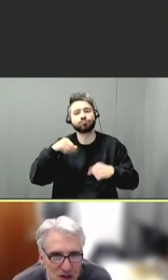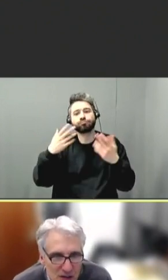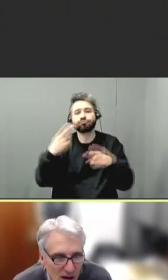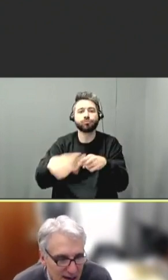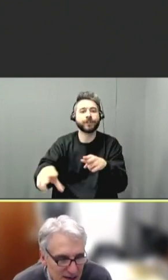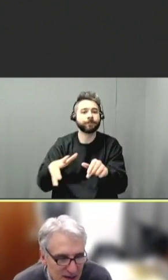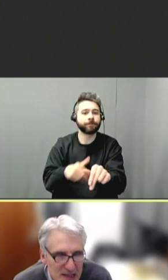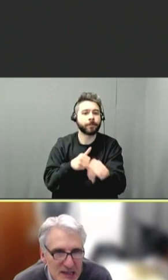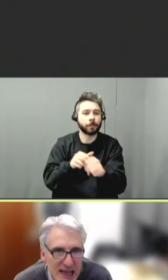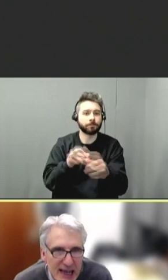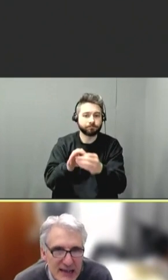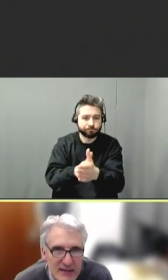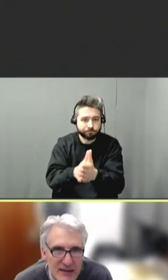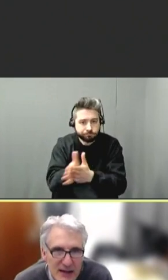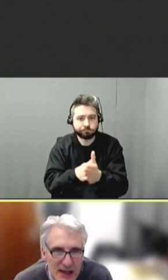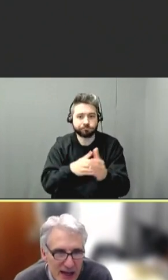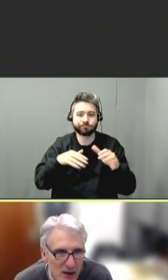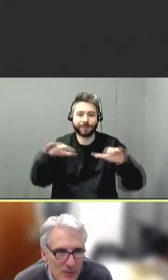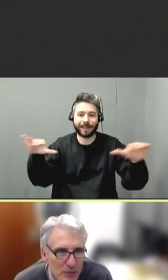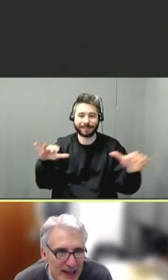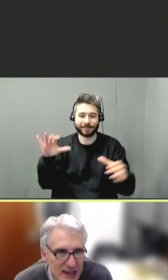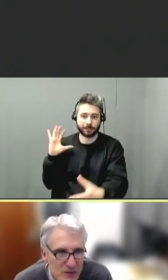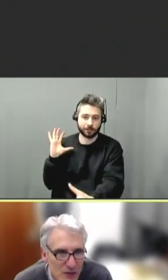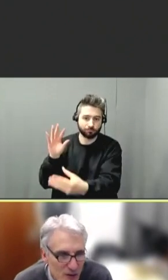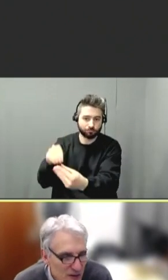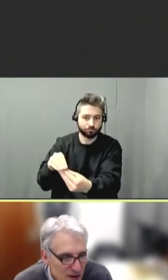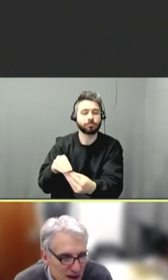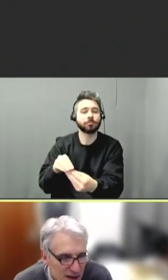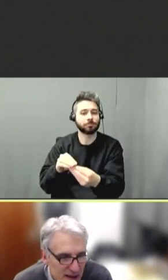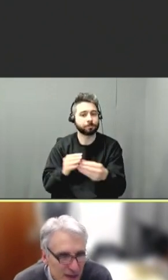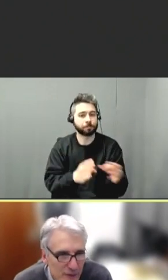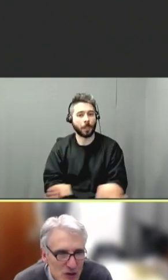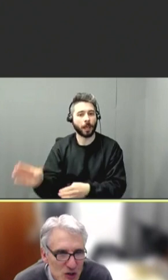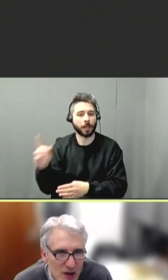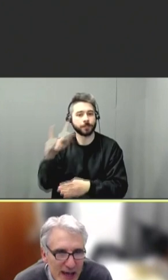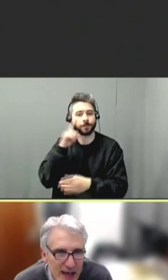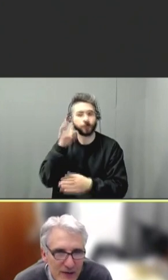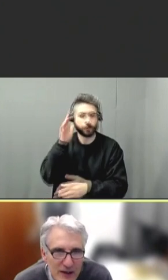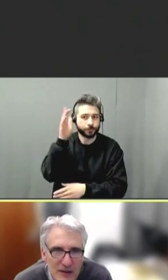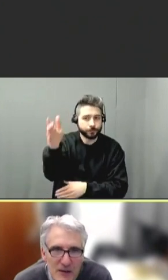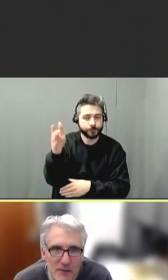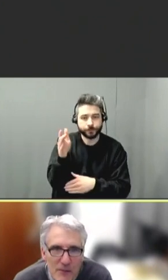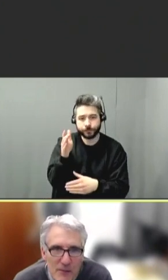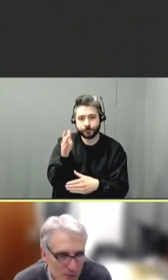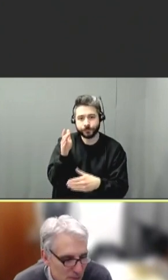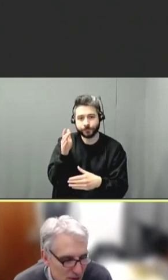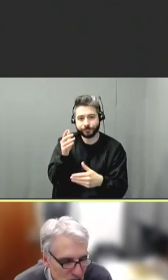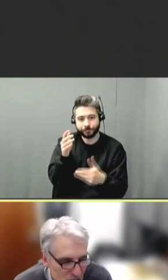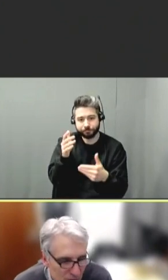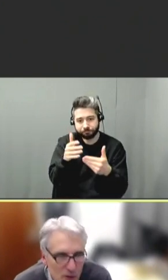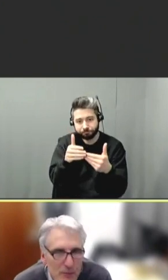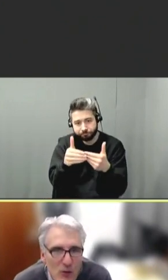our activities to date, and our plans for the near future ahead of production of a report